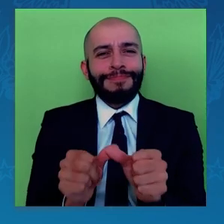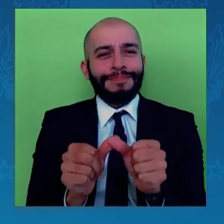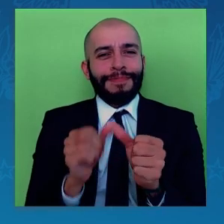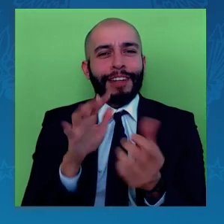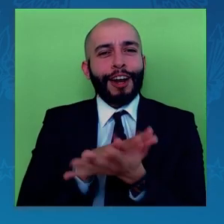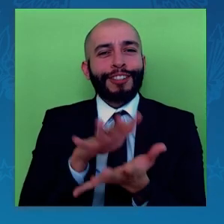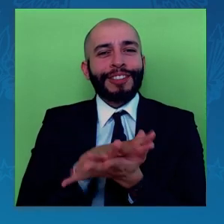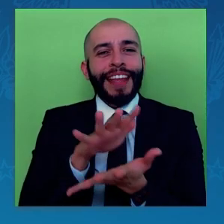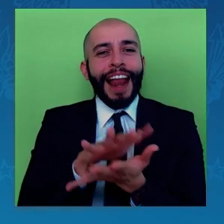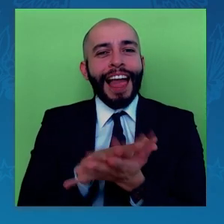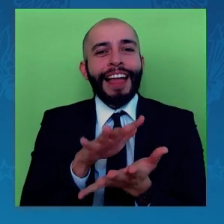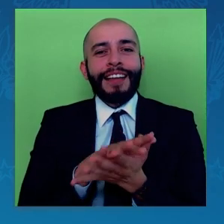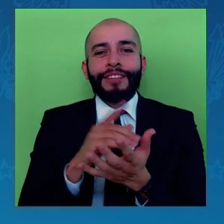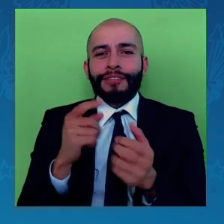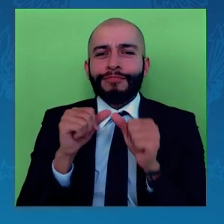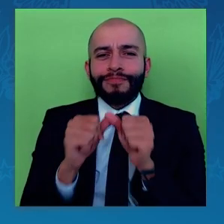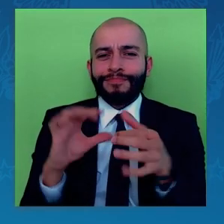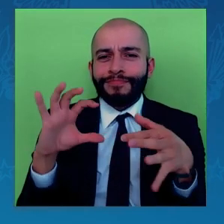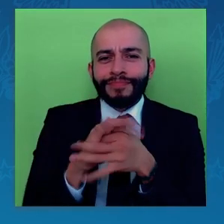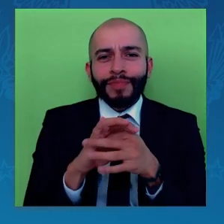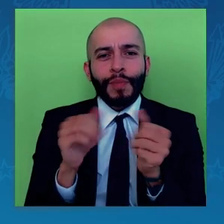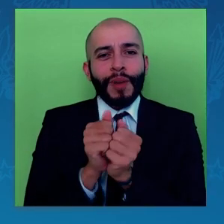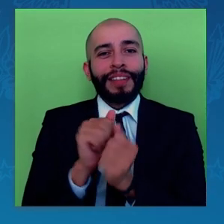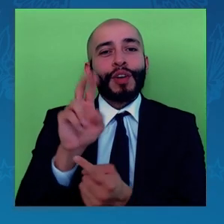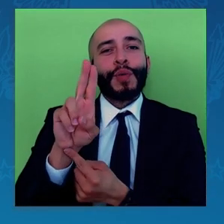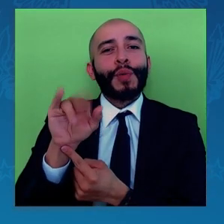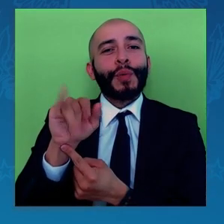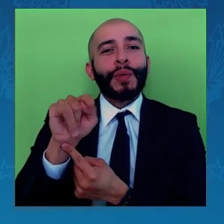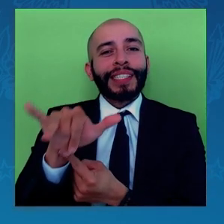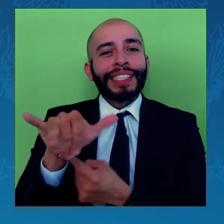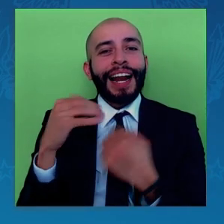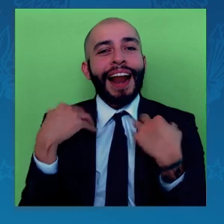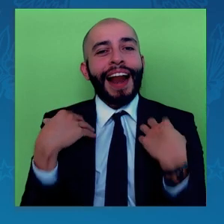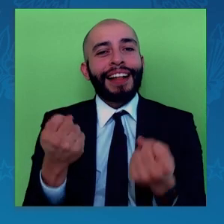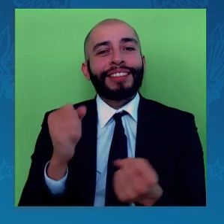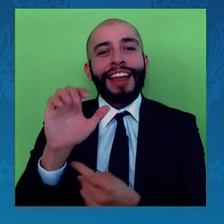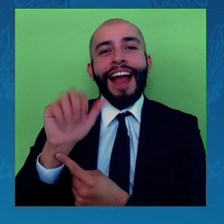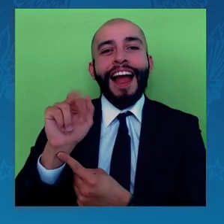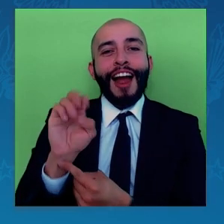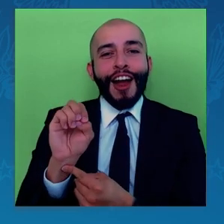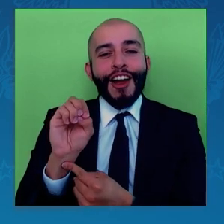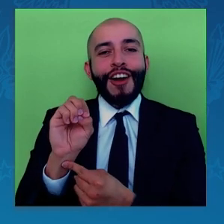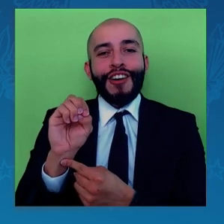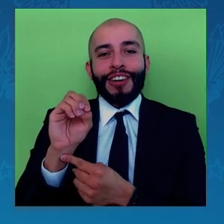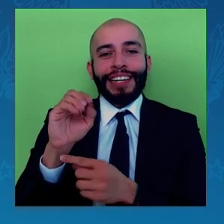a community health center here in Washington, DC. I completed my three years service obligation at Unity,